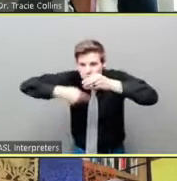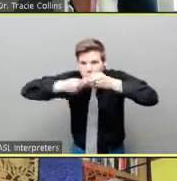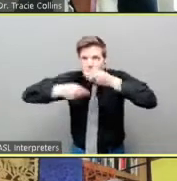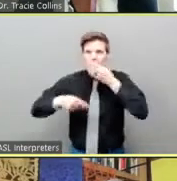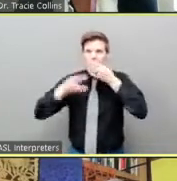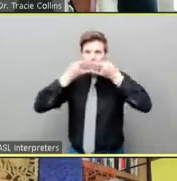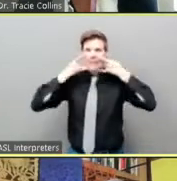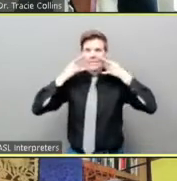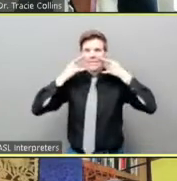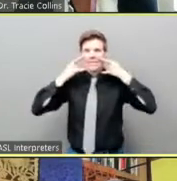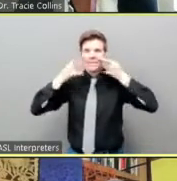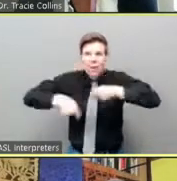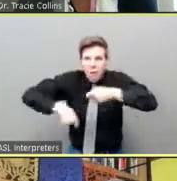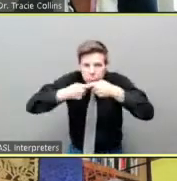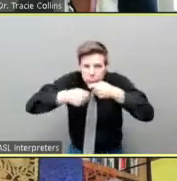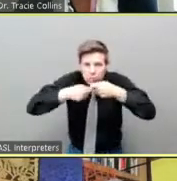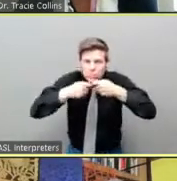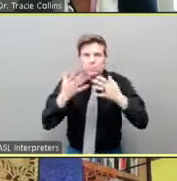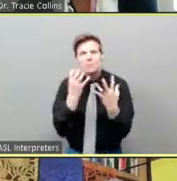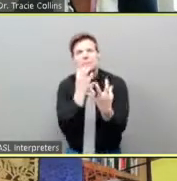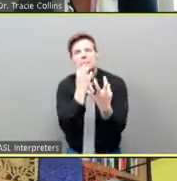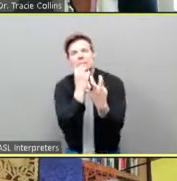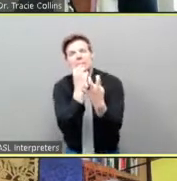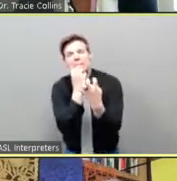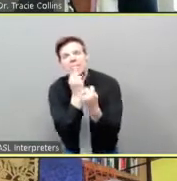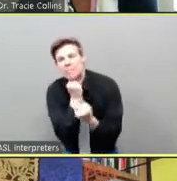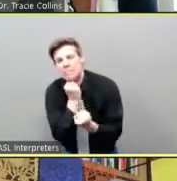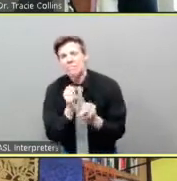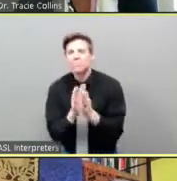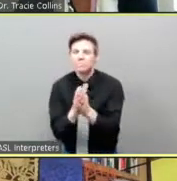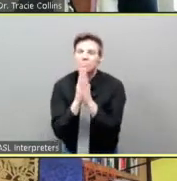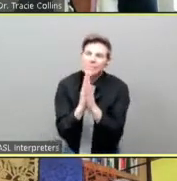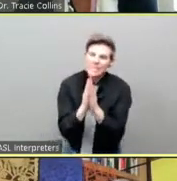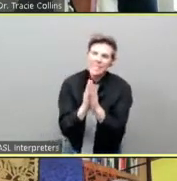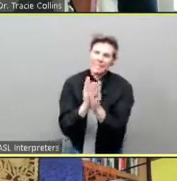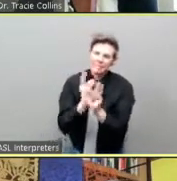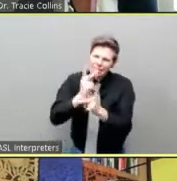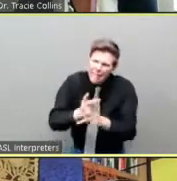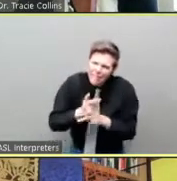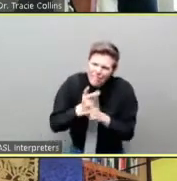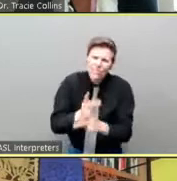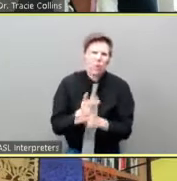careful these arrogance spread more rapidly. Uh next slide please Alex.